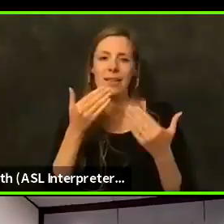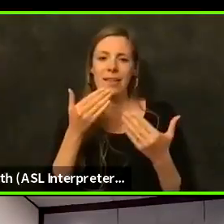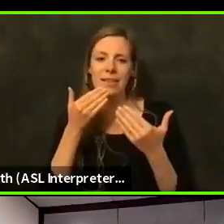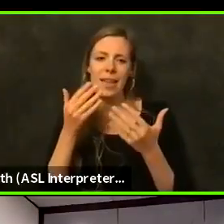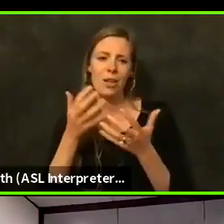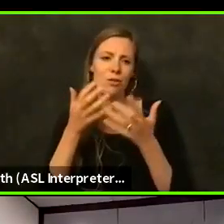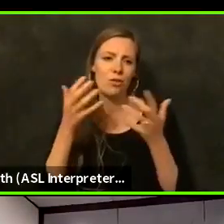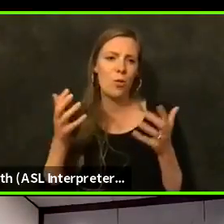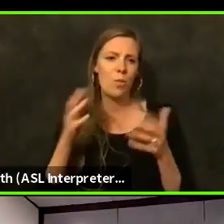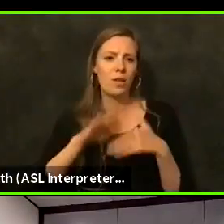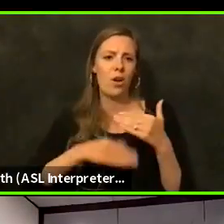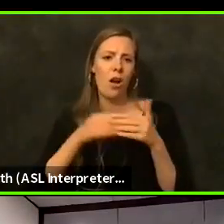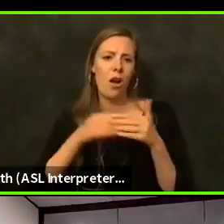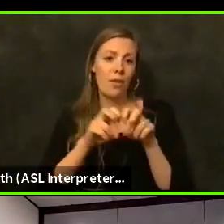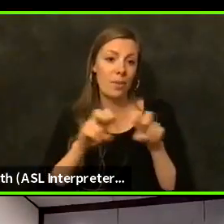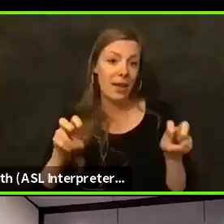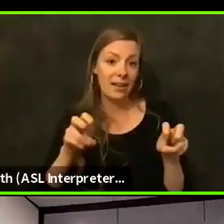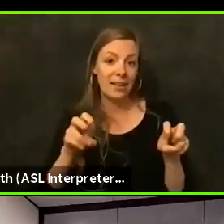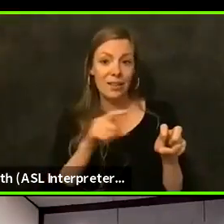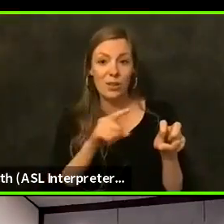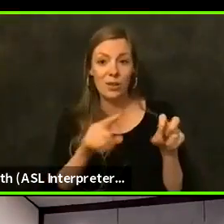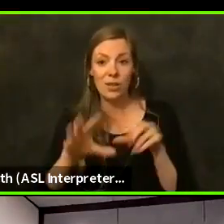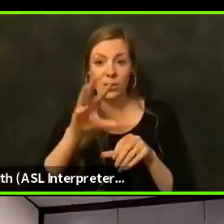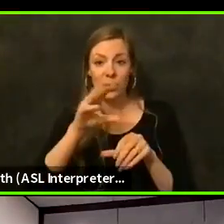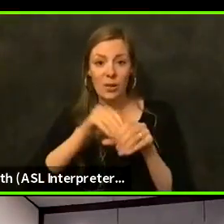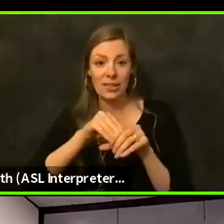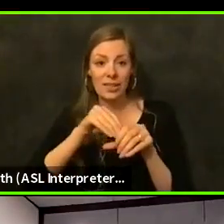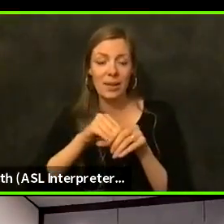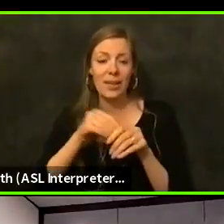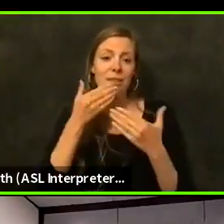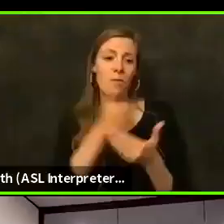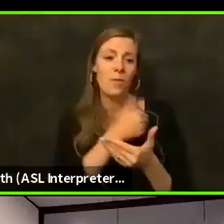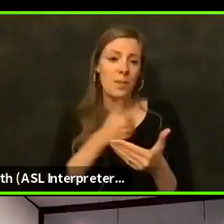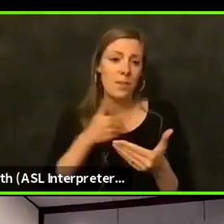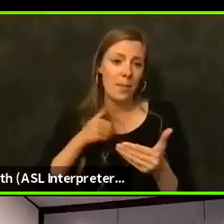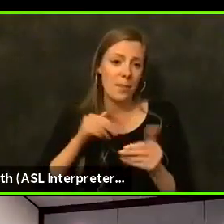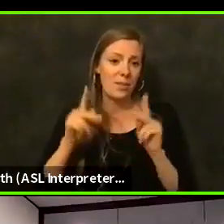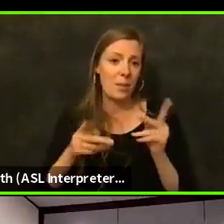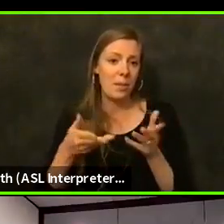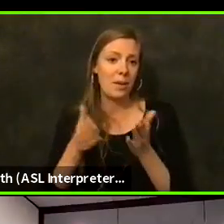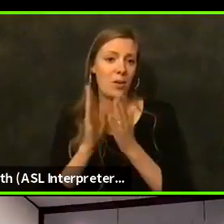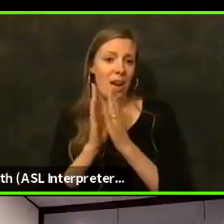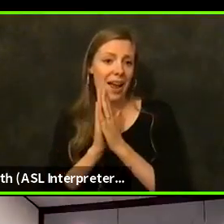all of our panelists for participating to the members of the public for asking those questions and participating.